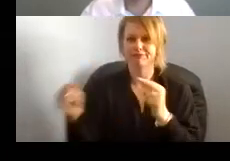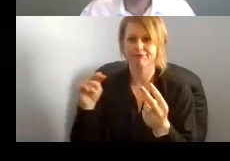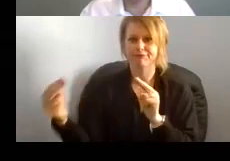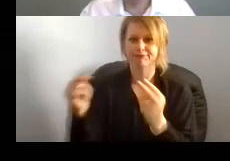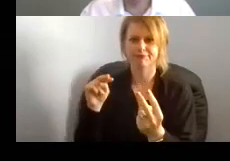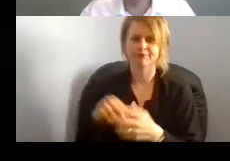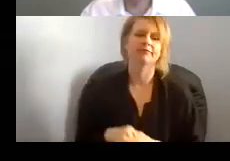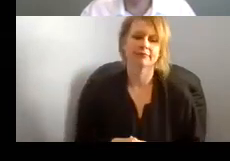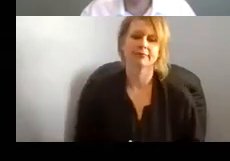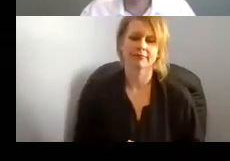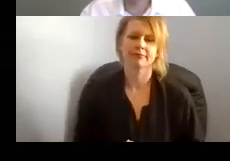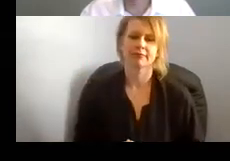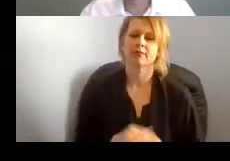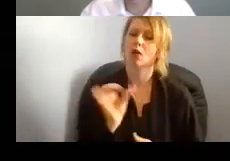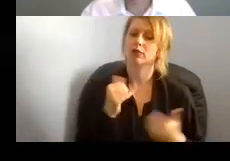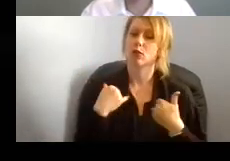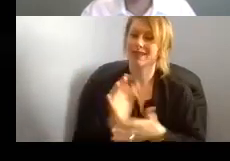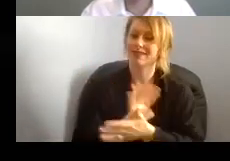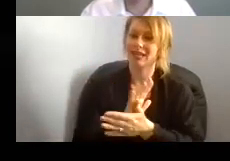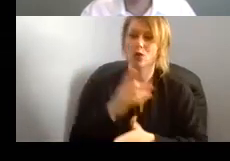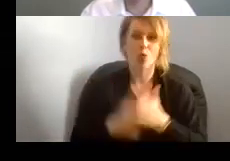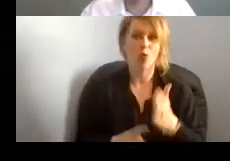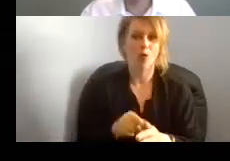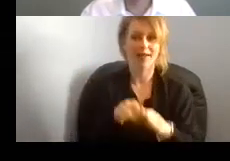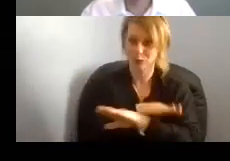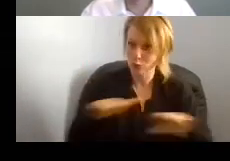on what not to say to a grieving child, how to provide support over time,